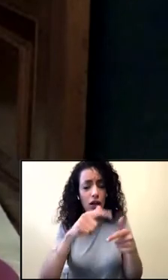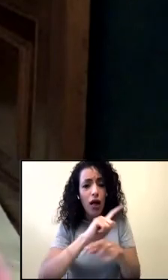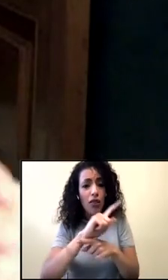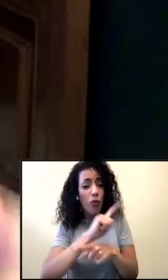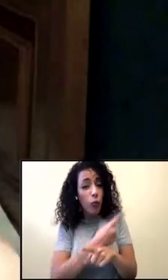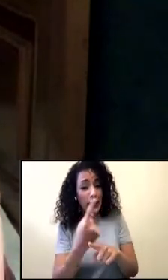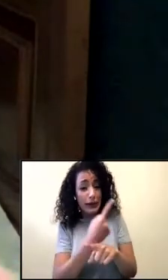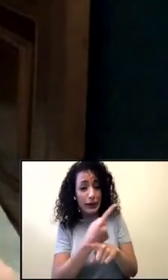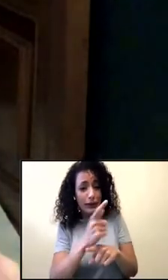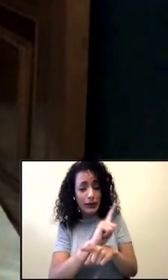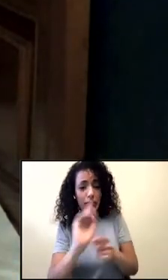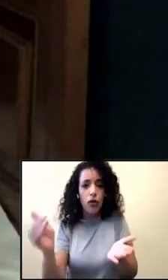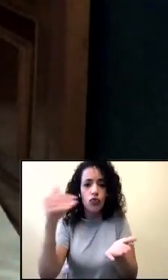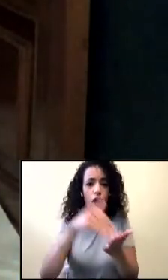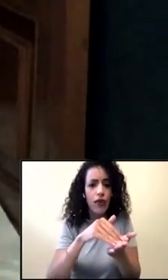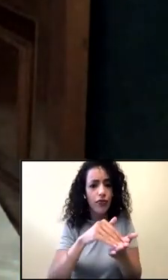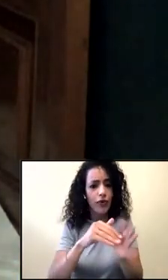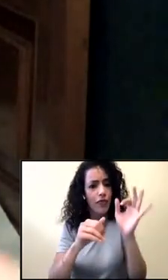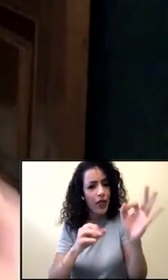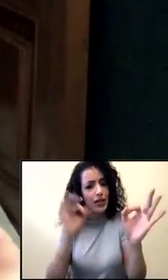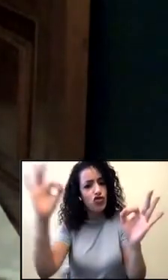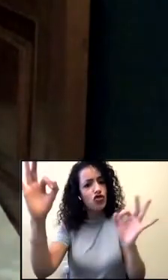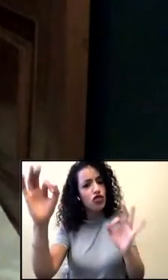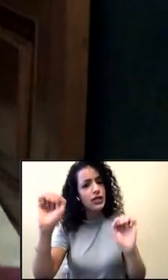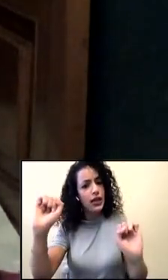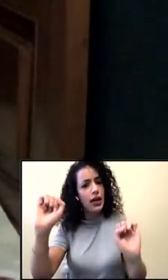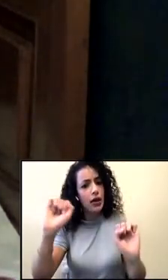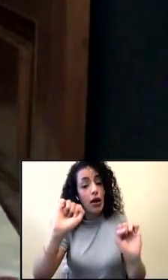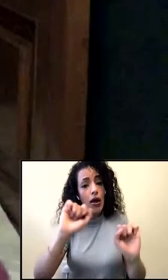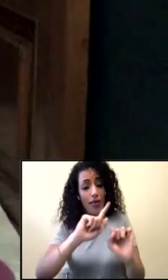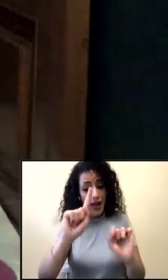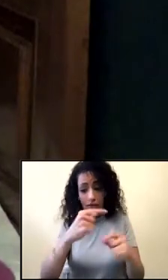the most fascinating thing happened, they began recording their journeys on their cell phones,